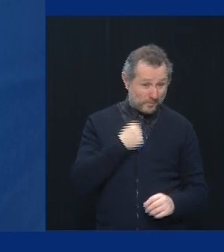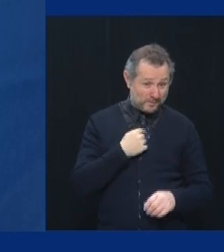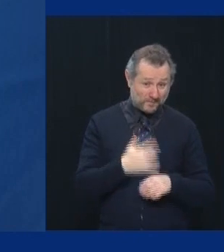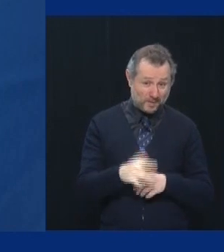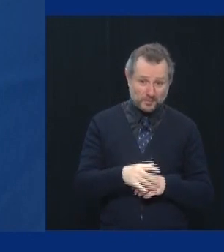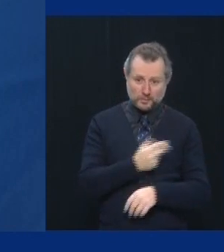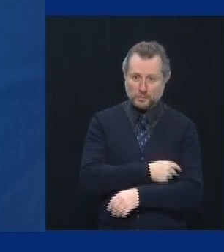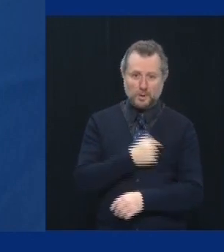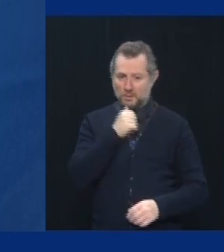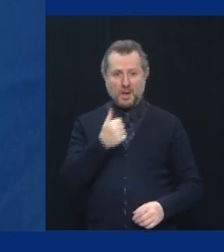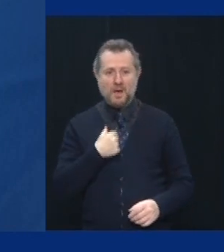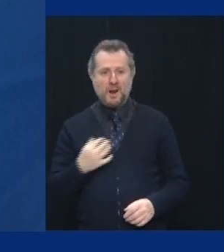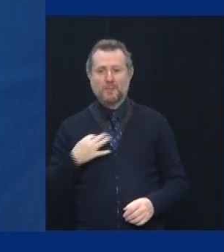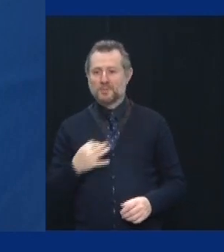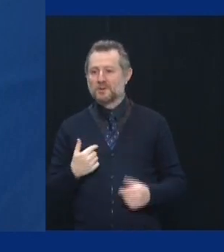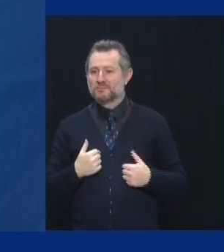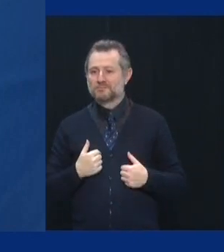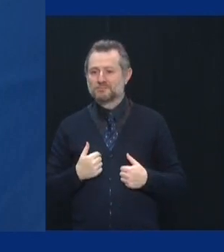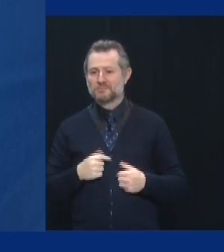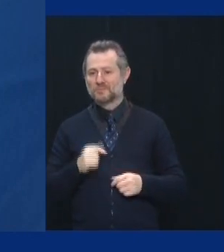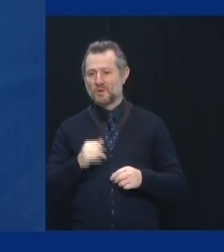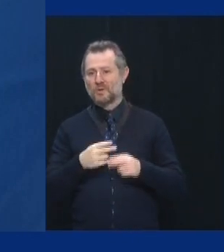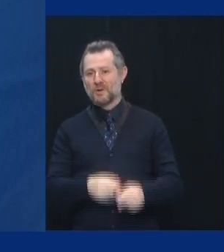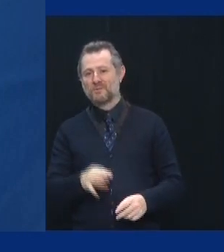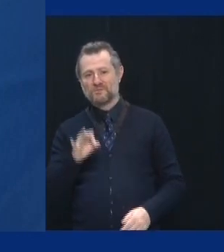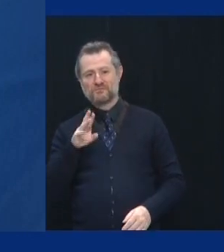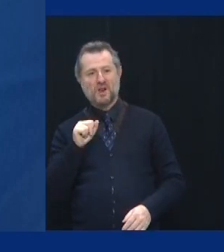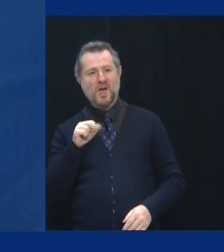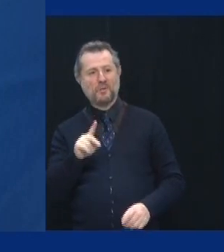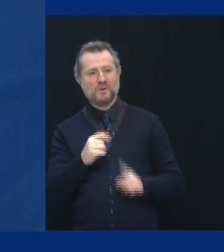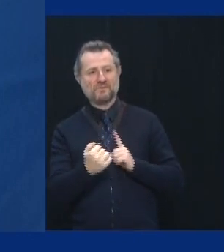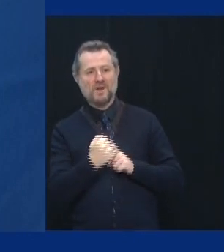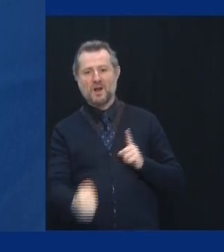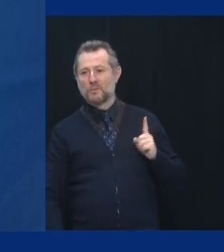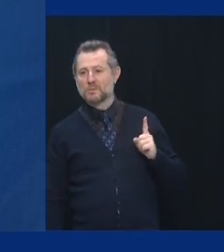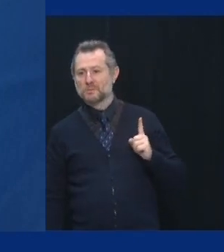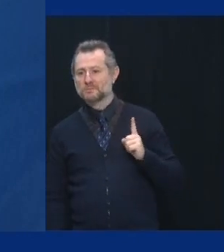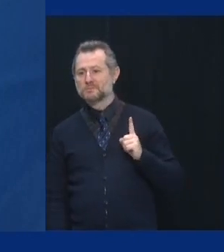SEVEN MONTHS TO GET TO YOU. SEVEN MONTHS IS A LIFETIME.